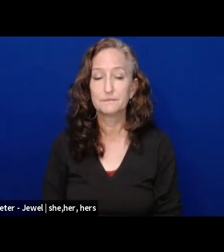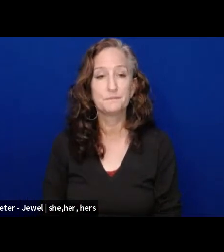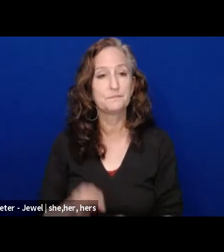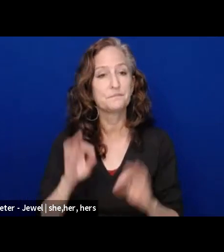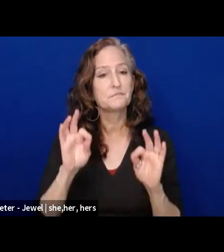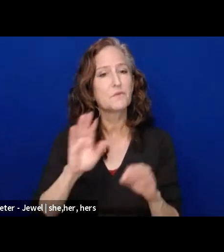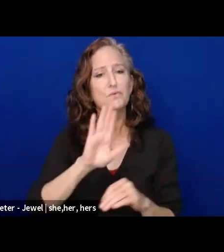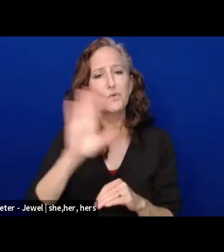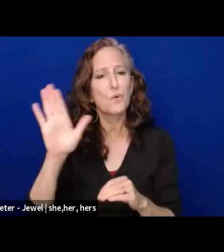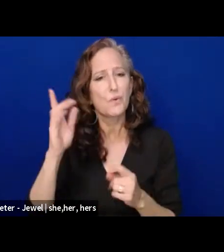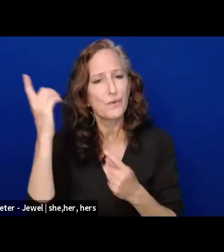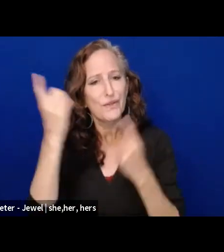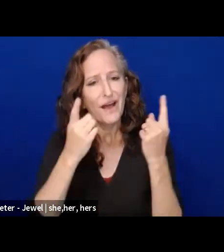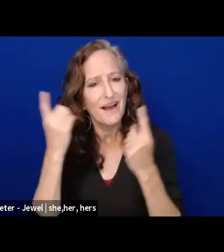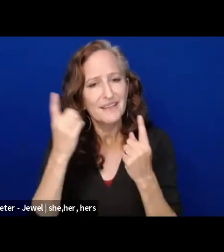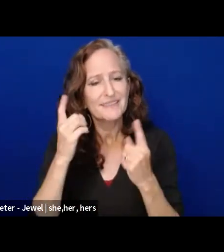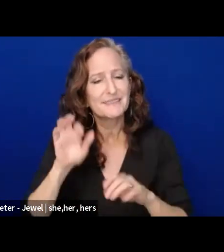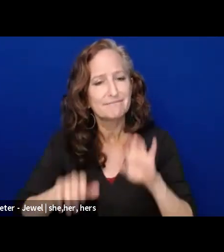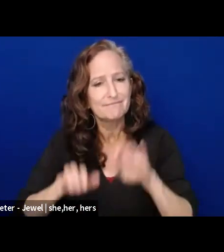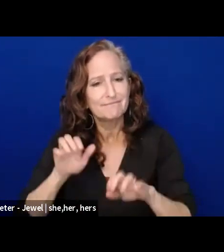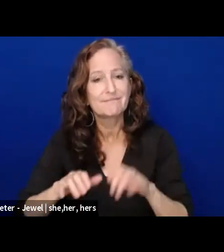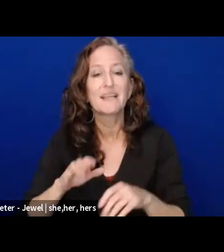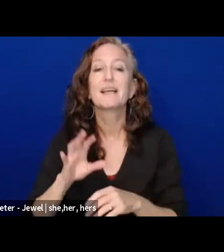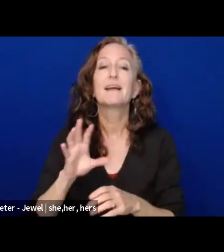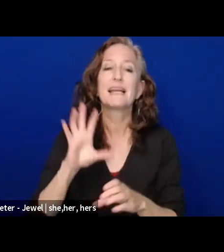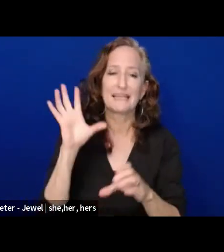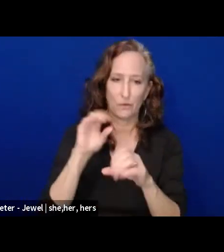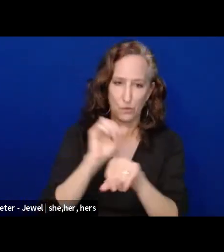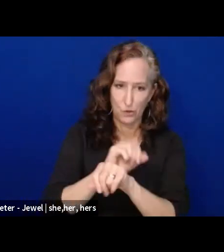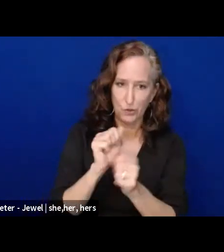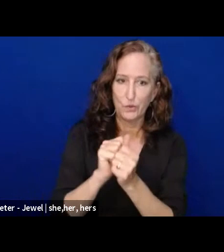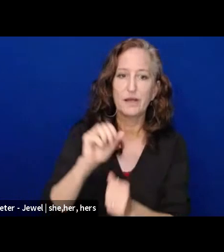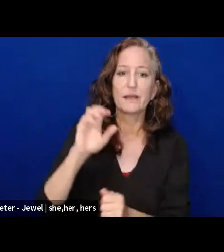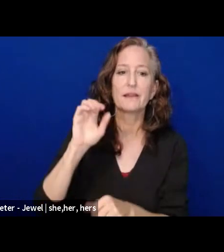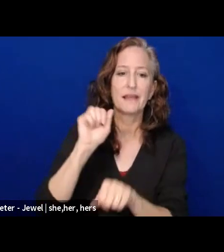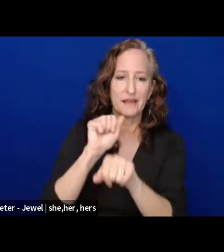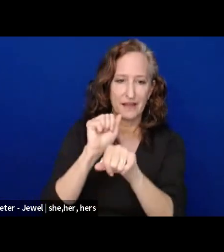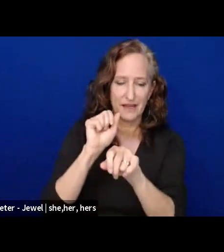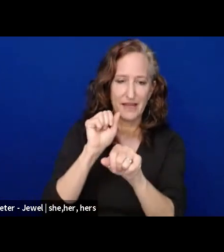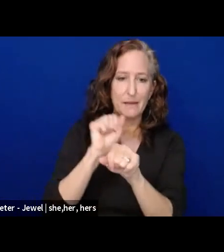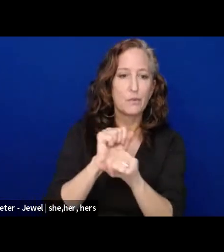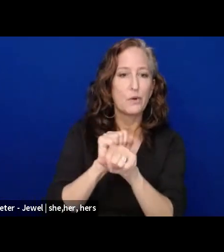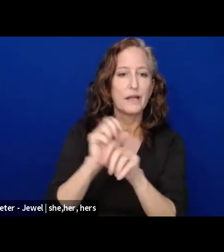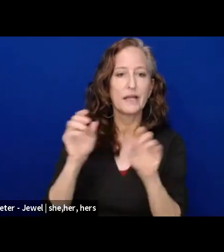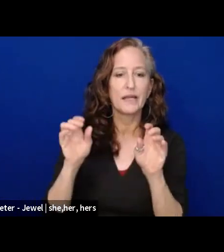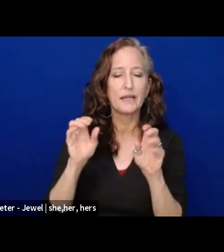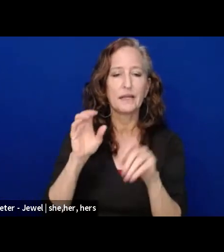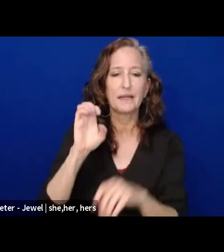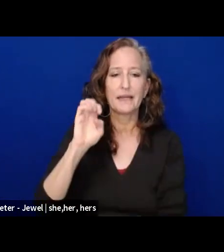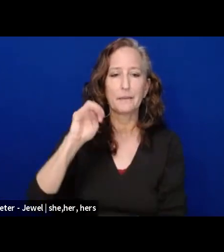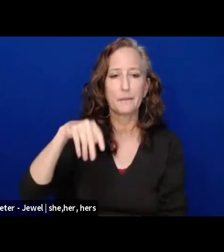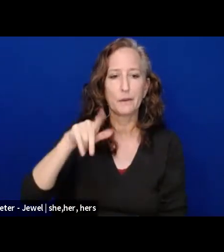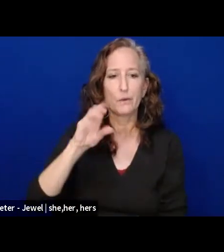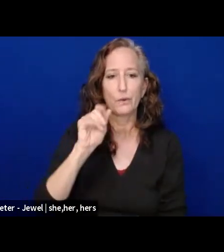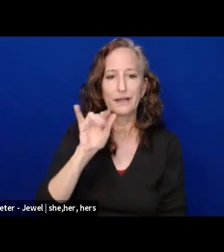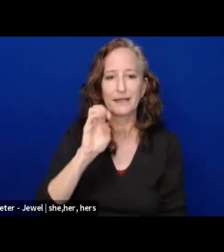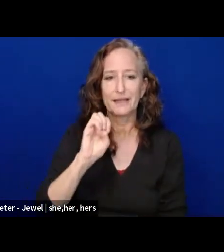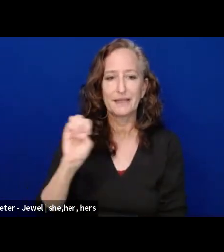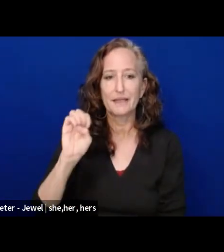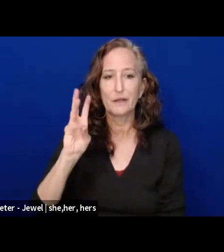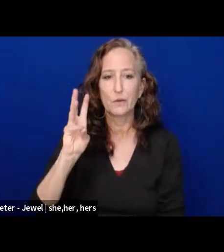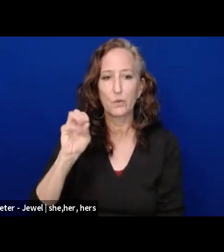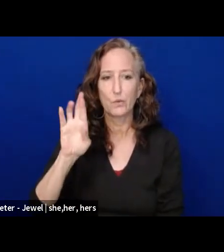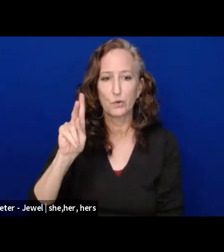What else have you all done? “Engage with ERGs,” yeah absolutely. Thank you, Kevin.